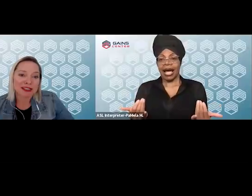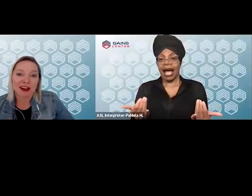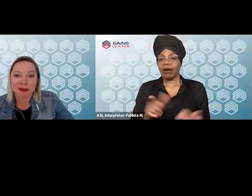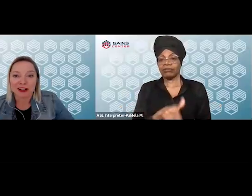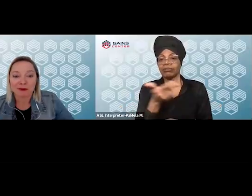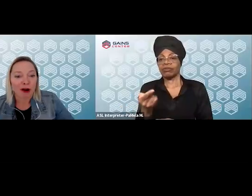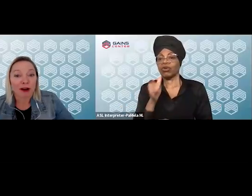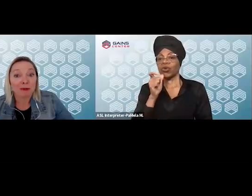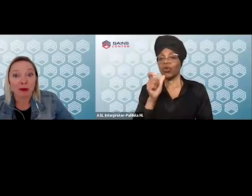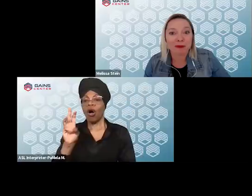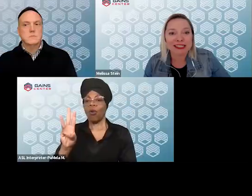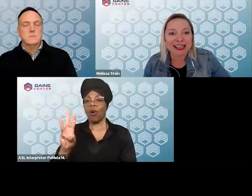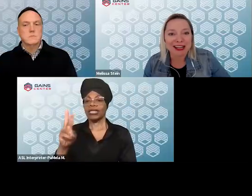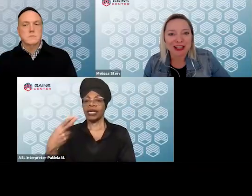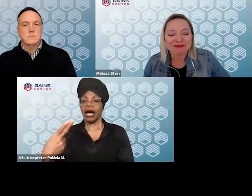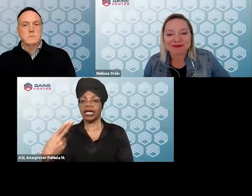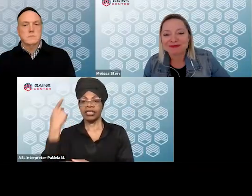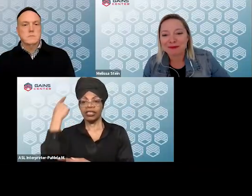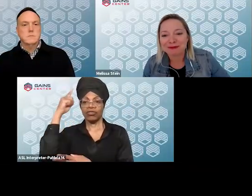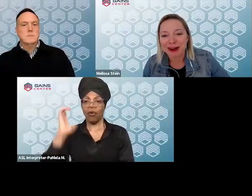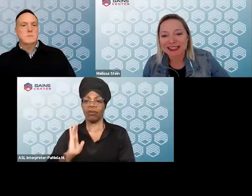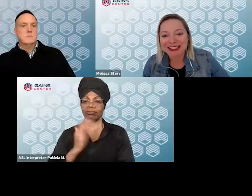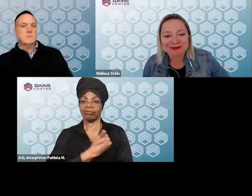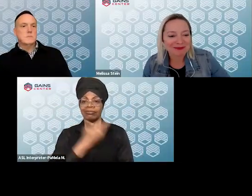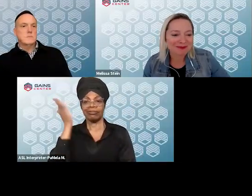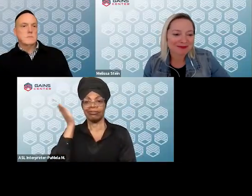to West Huddleston for our important presentation. West?